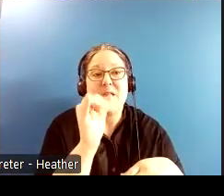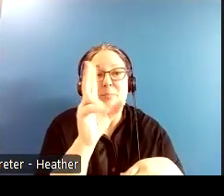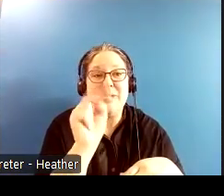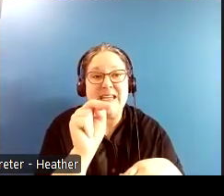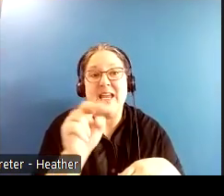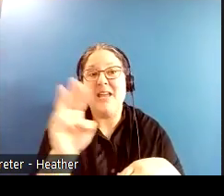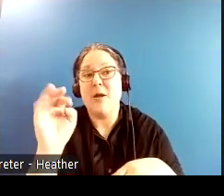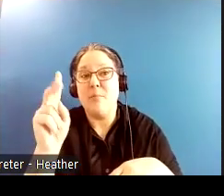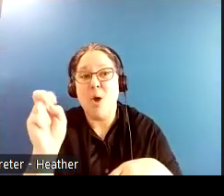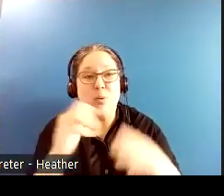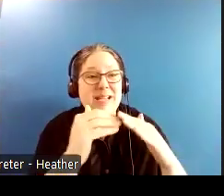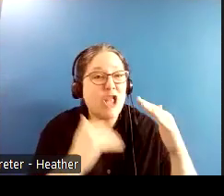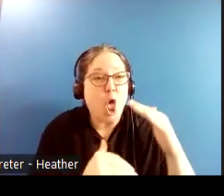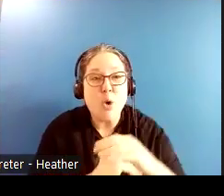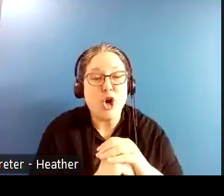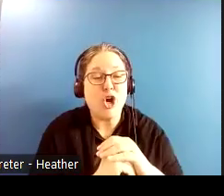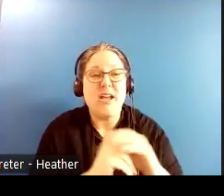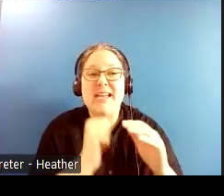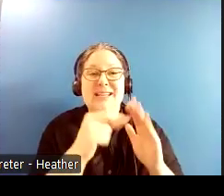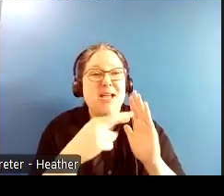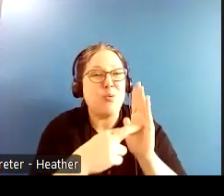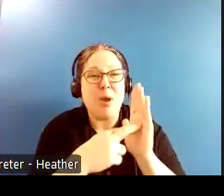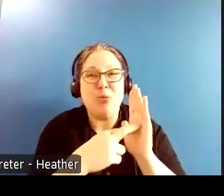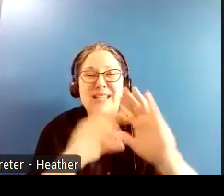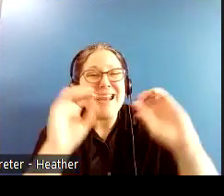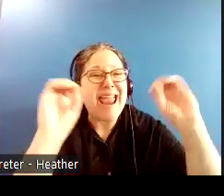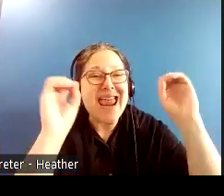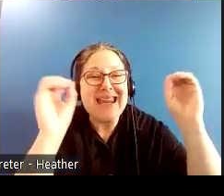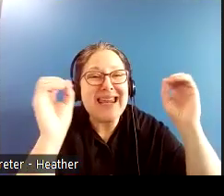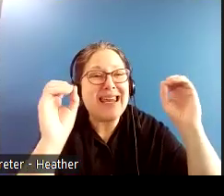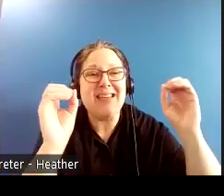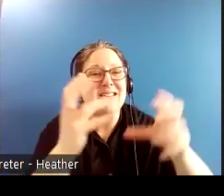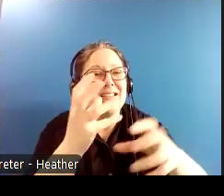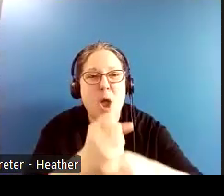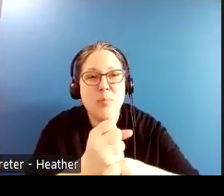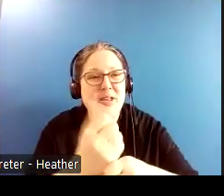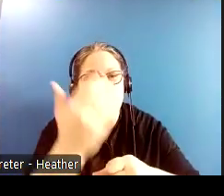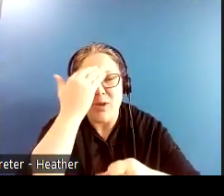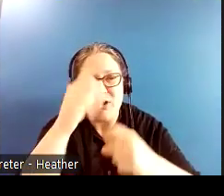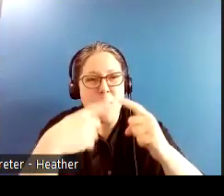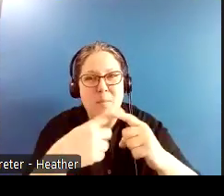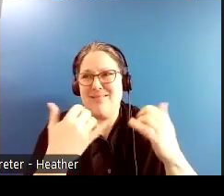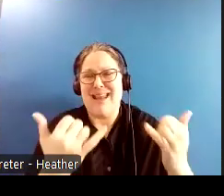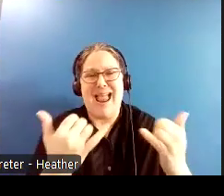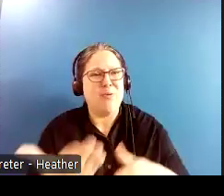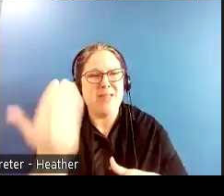it represents no particular data summary that we know of now or in the past. As far as we can tell,